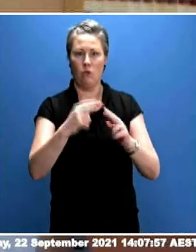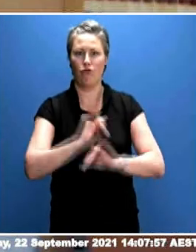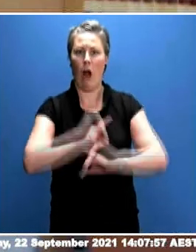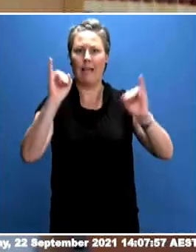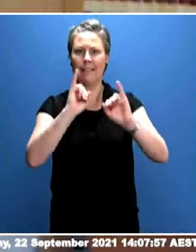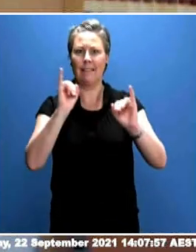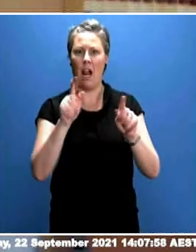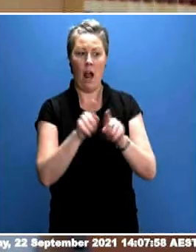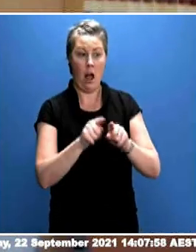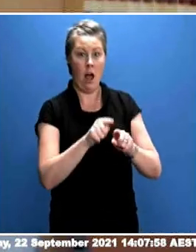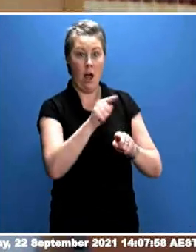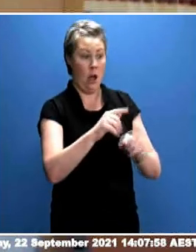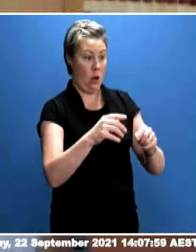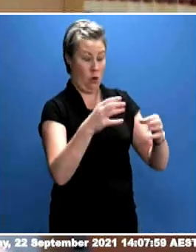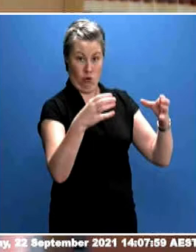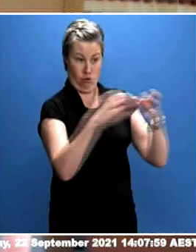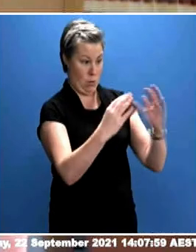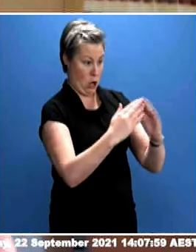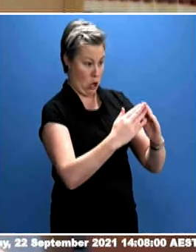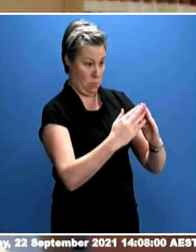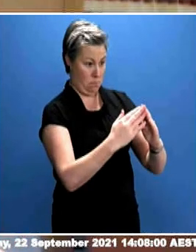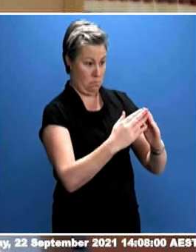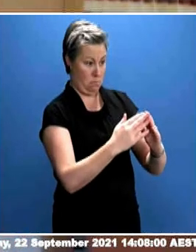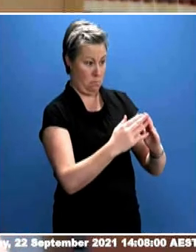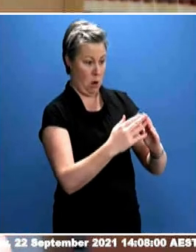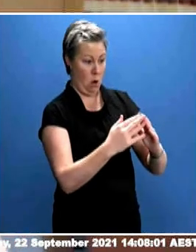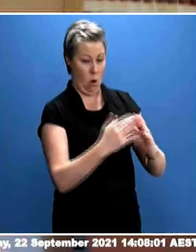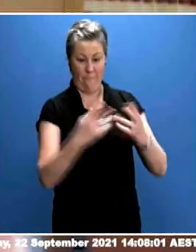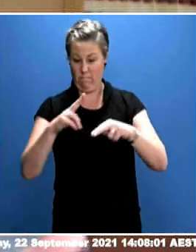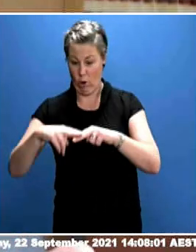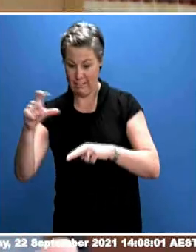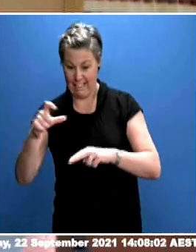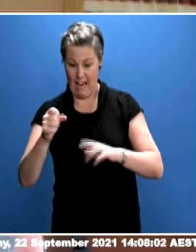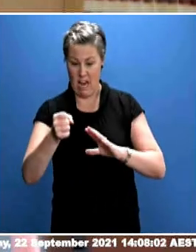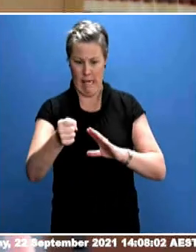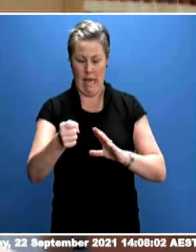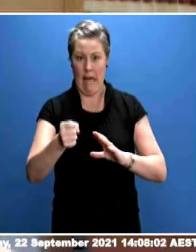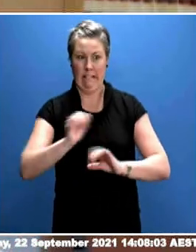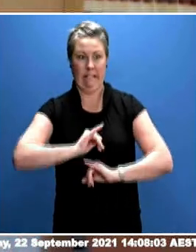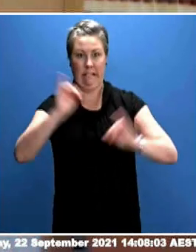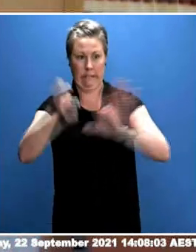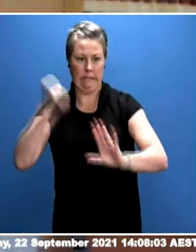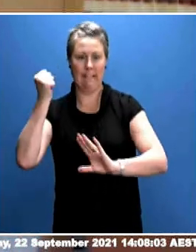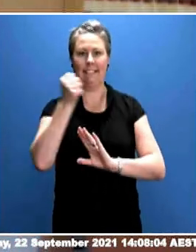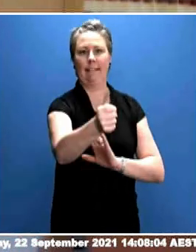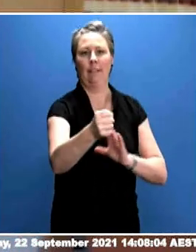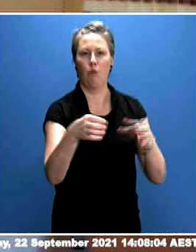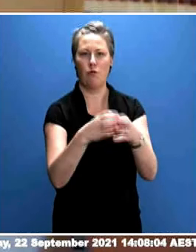situation at a child family placement, or placement where a community service